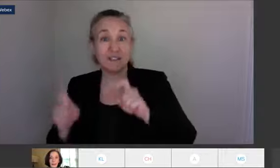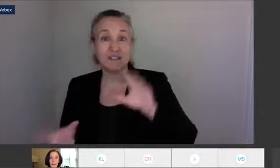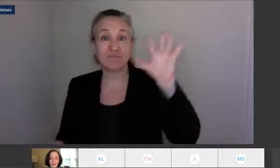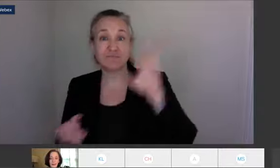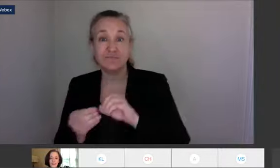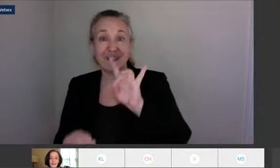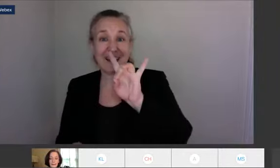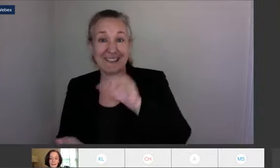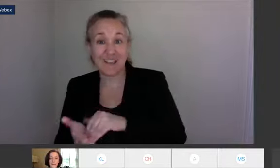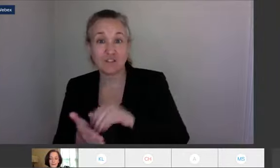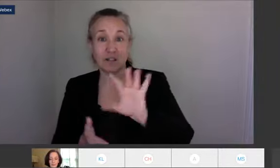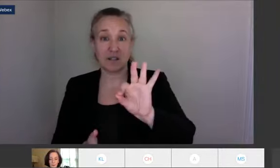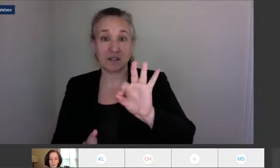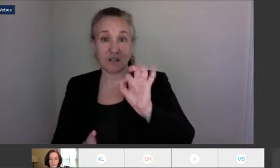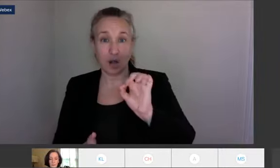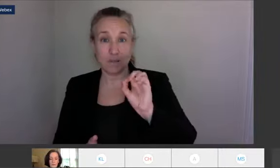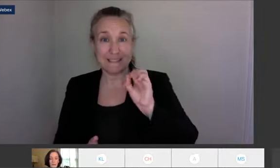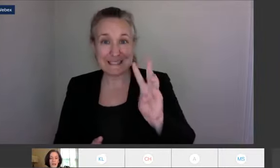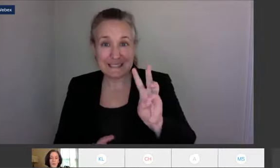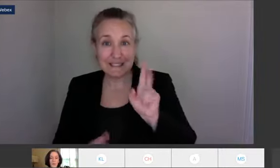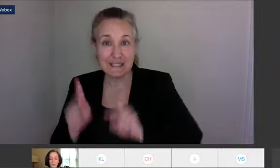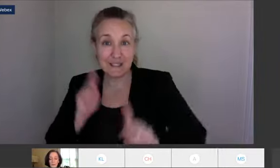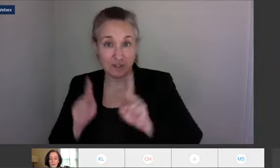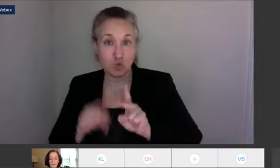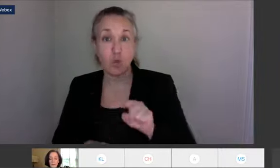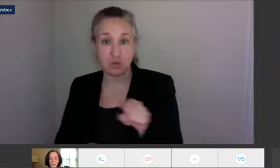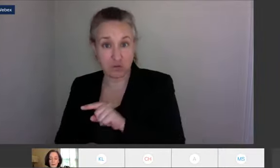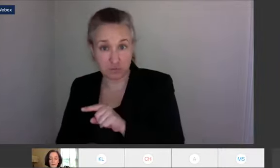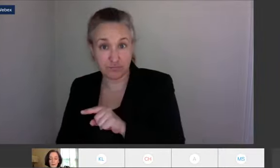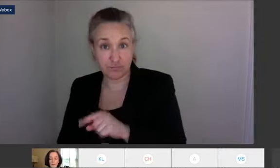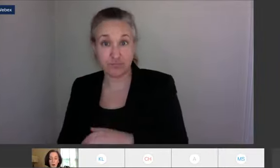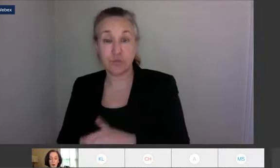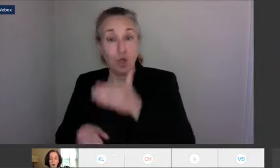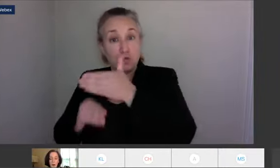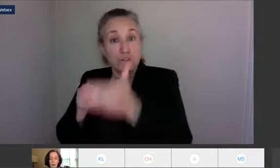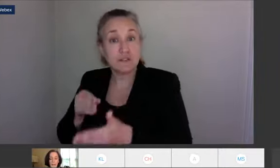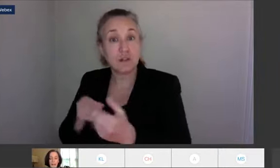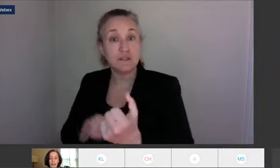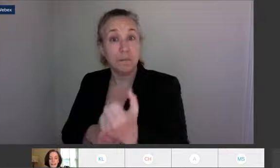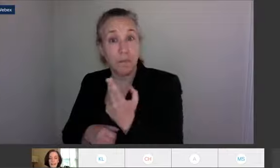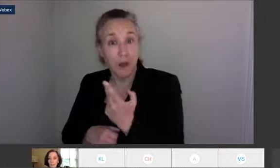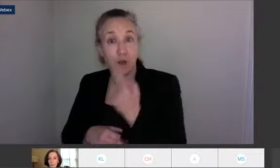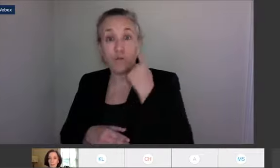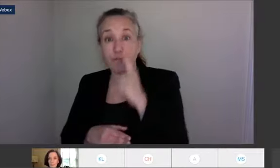hundred and six individuals we have received results on ninety-eight percent